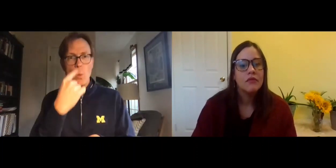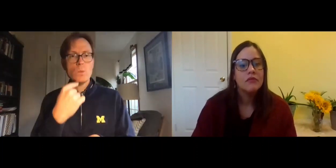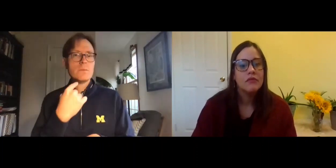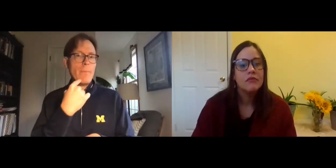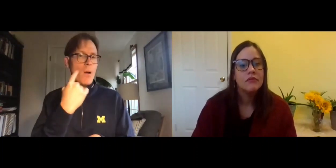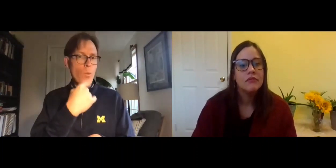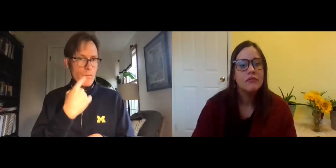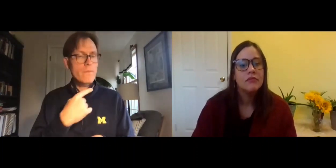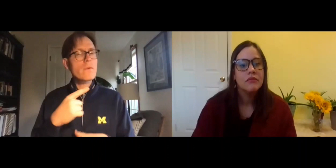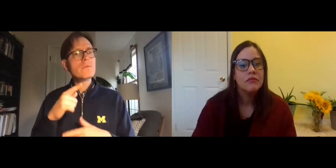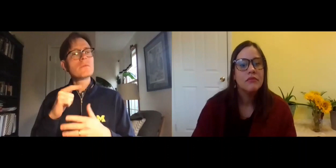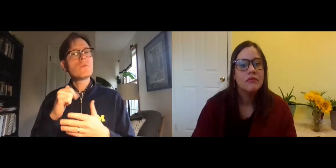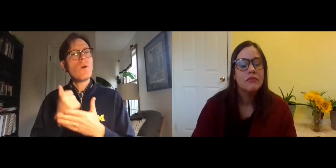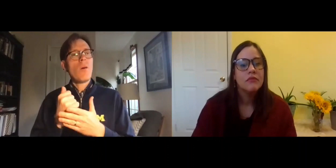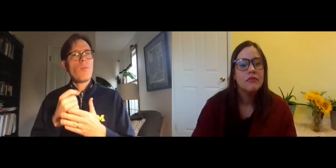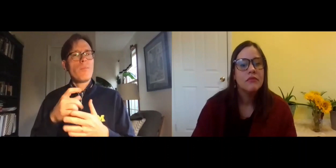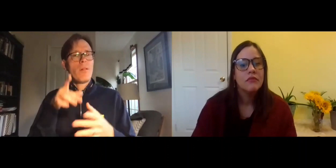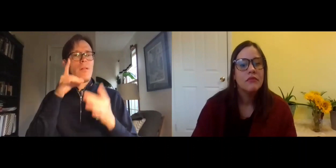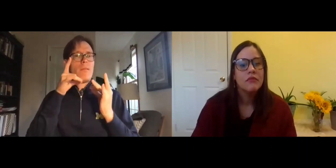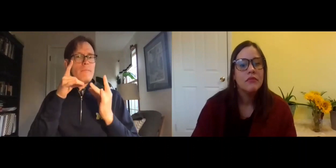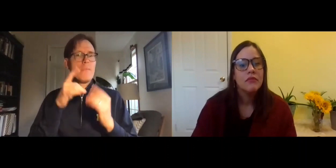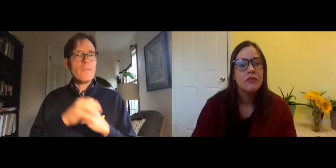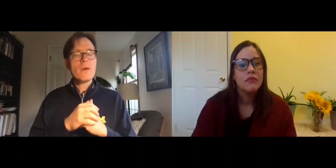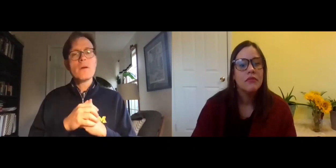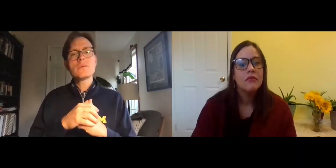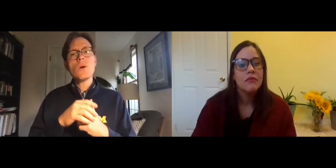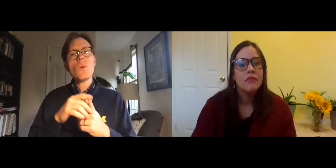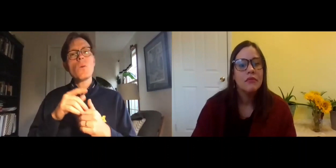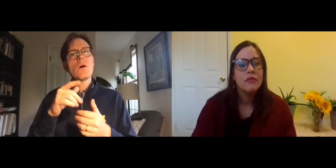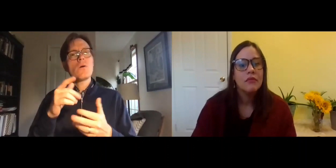Avoid touching your eyes, your nose or your mouth.